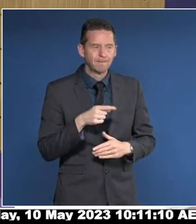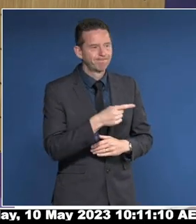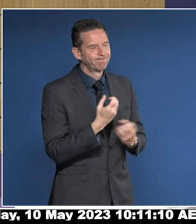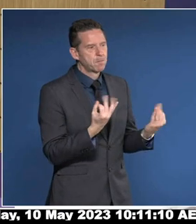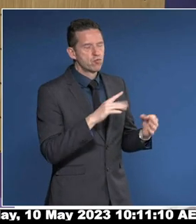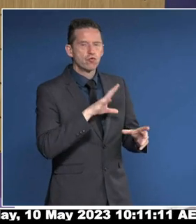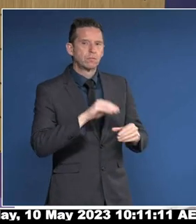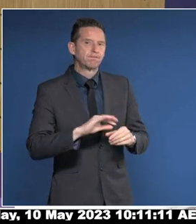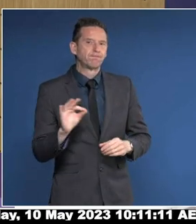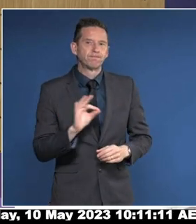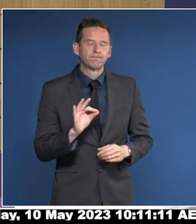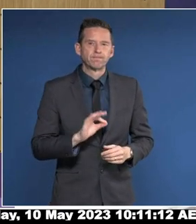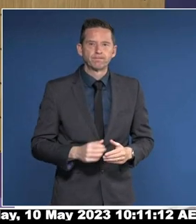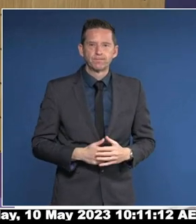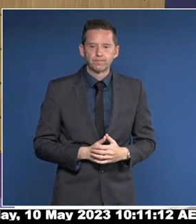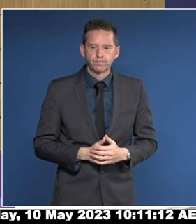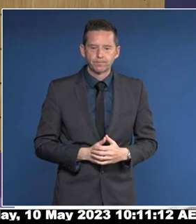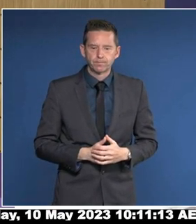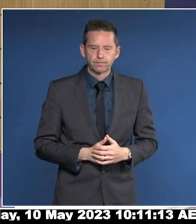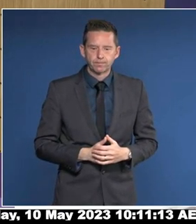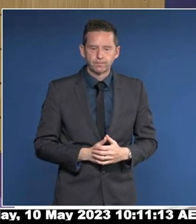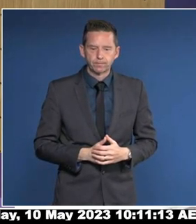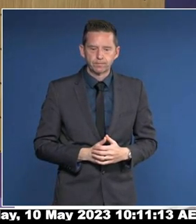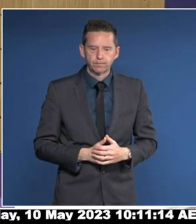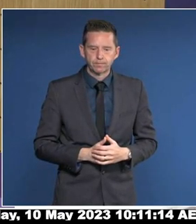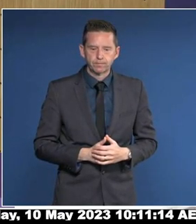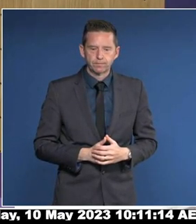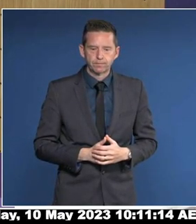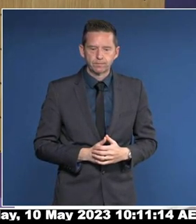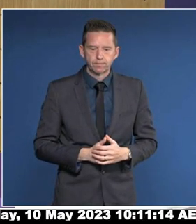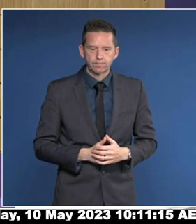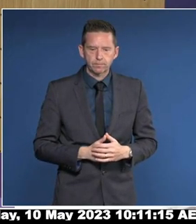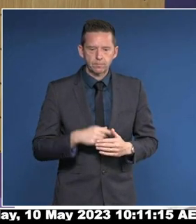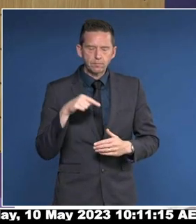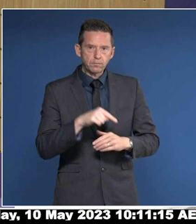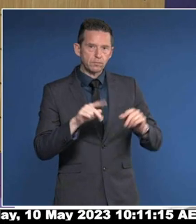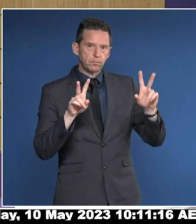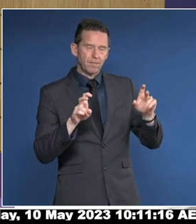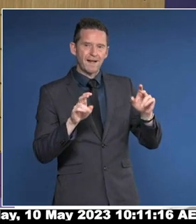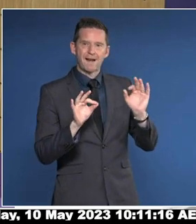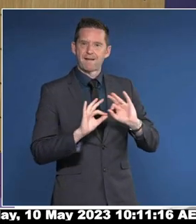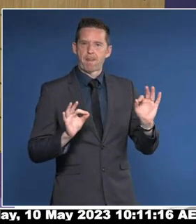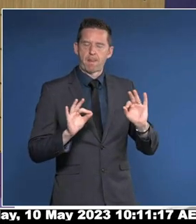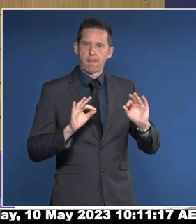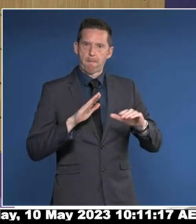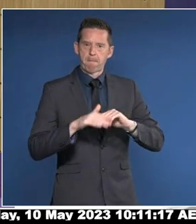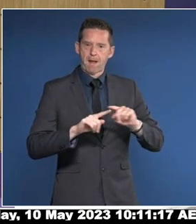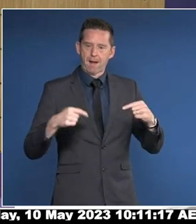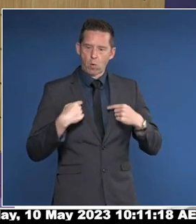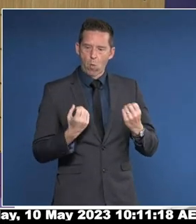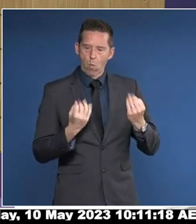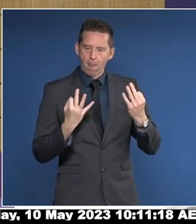So that phrase, "Nothing about us without us" in my mind, just